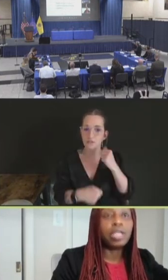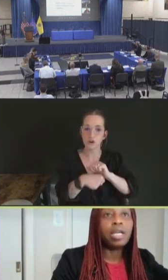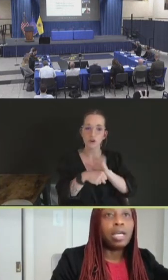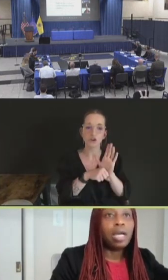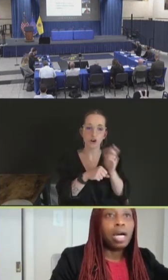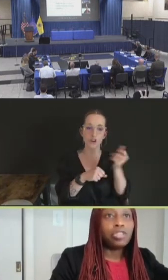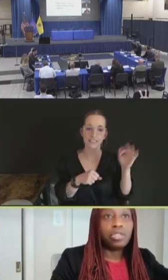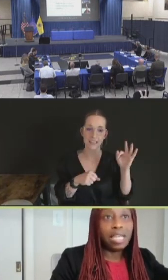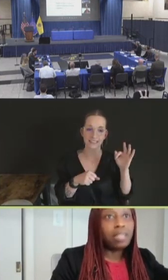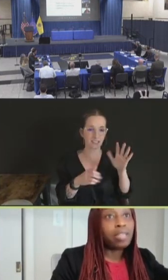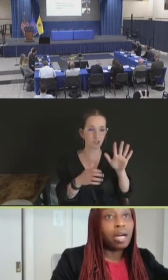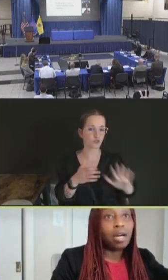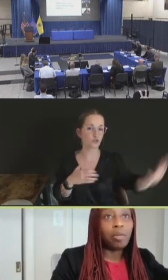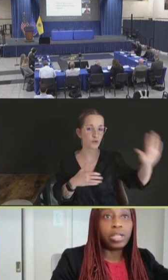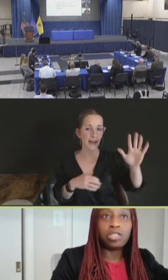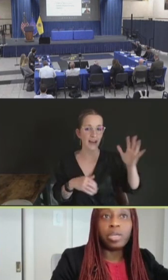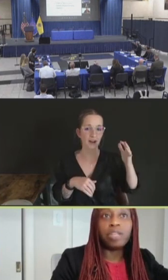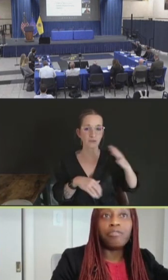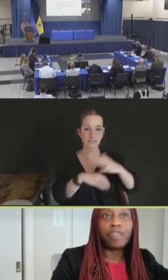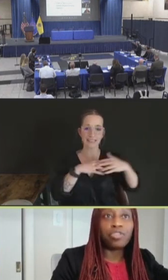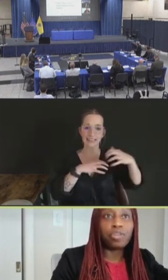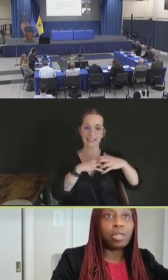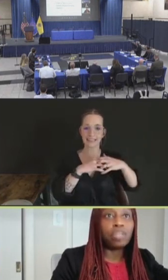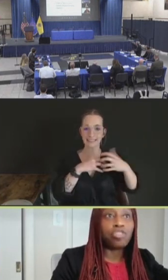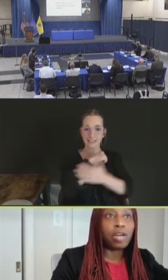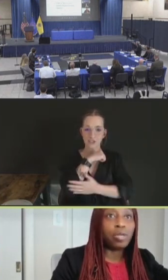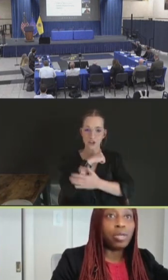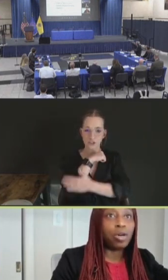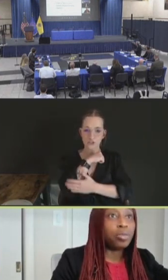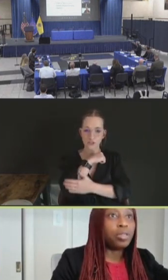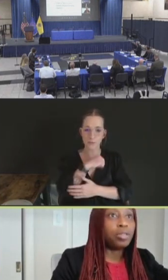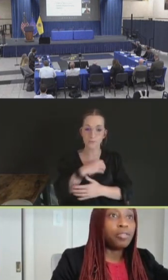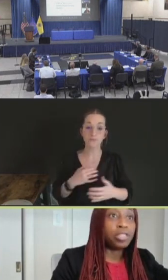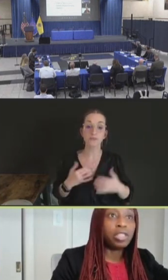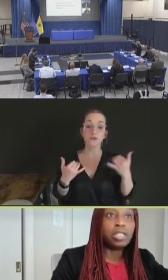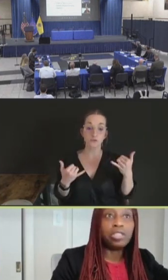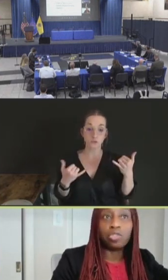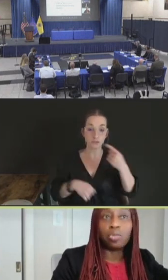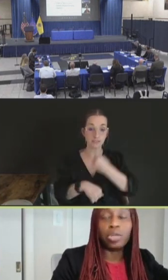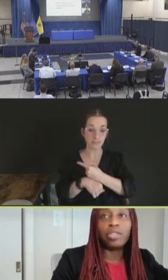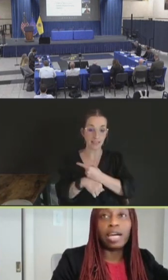Today, participating federal and tribal open facilities within the